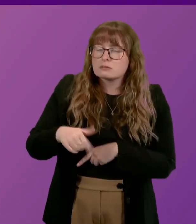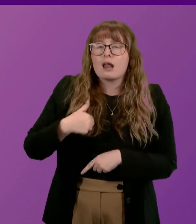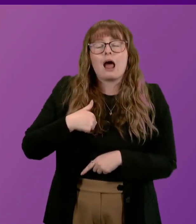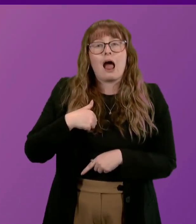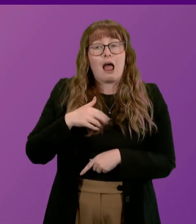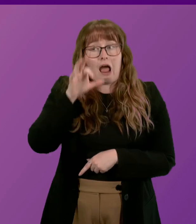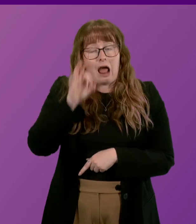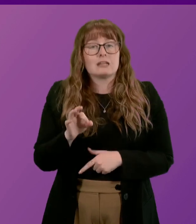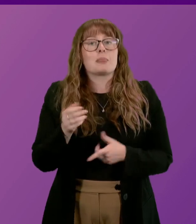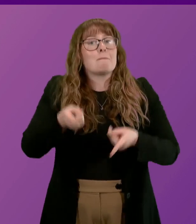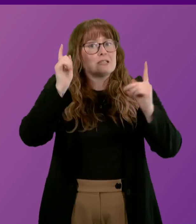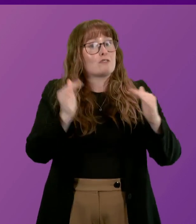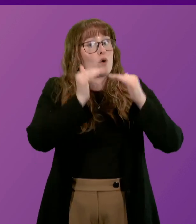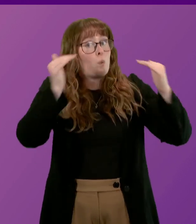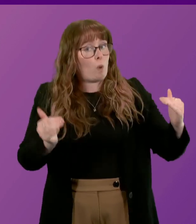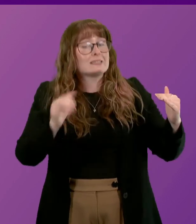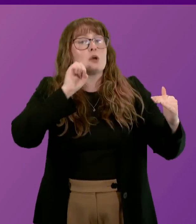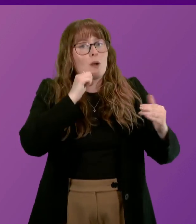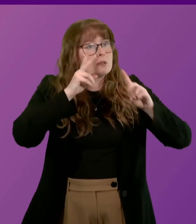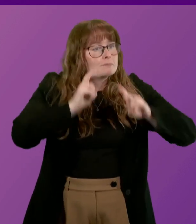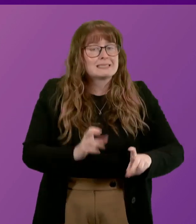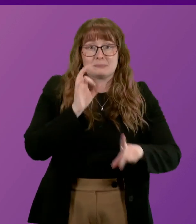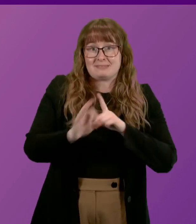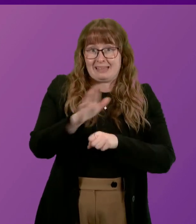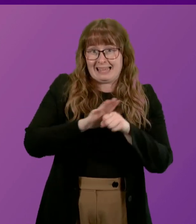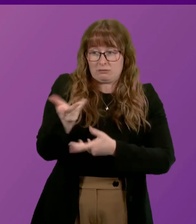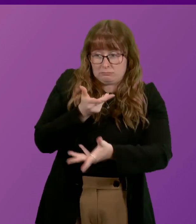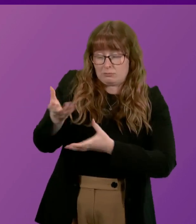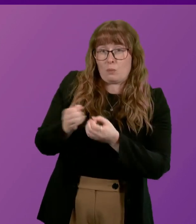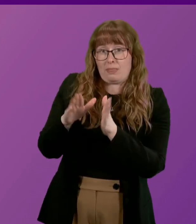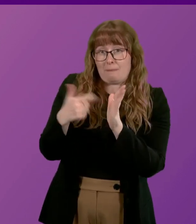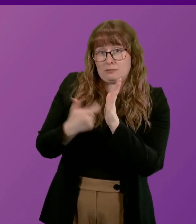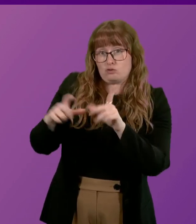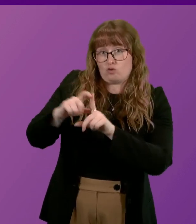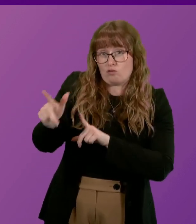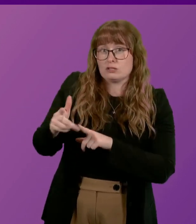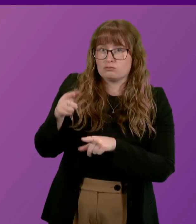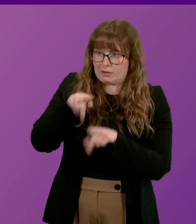for Equalities to discuss the specific case with Mr Doris so that she can obtain the details and